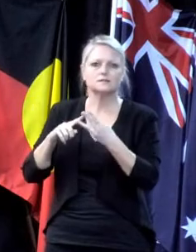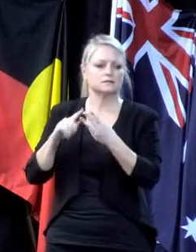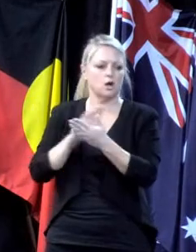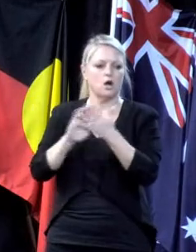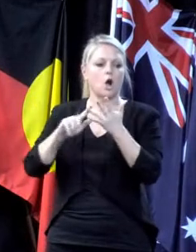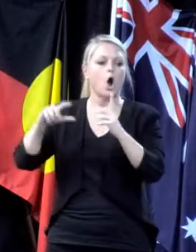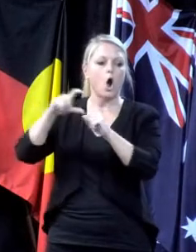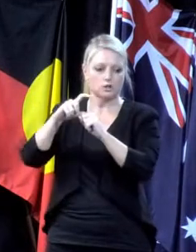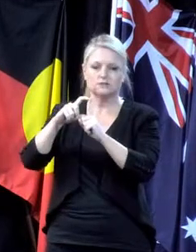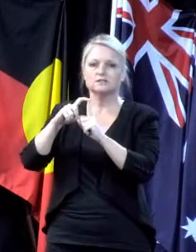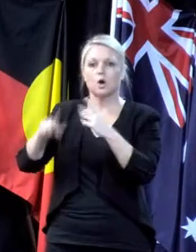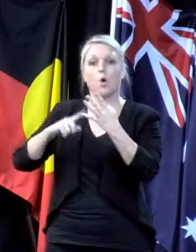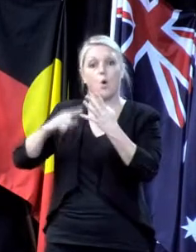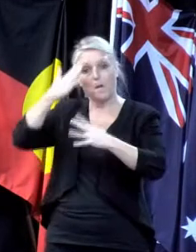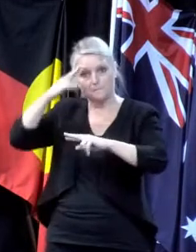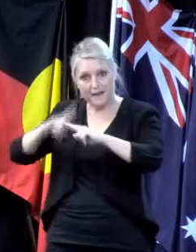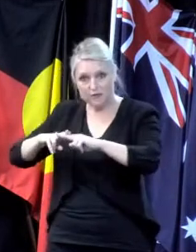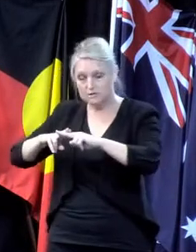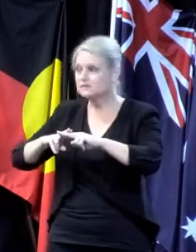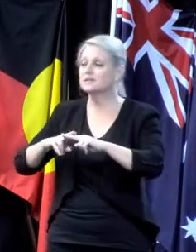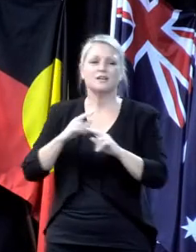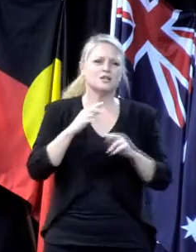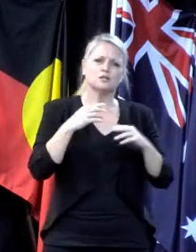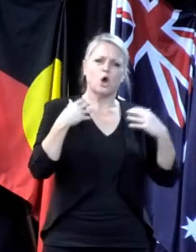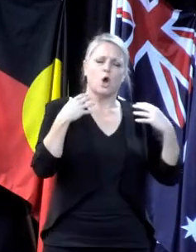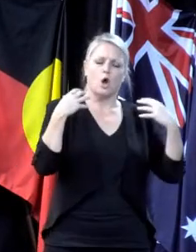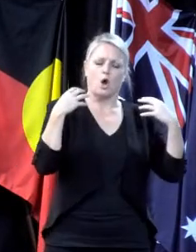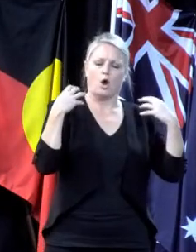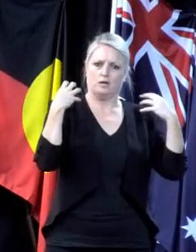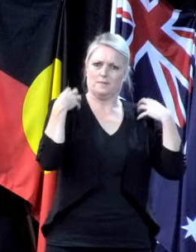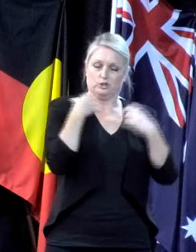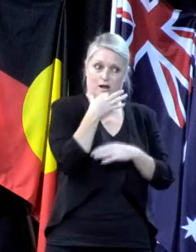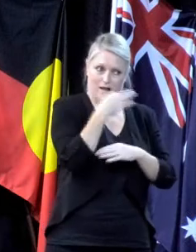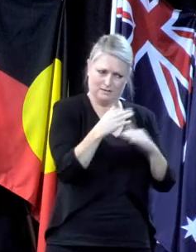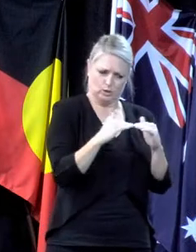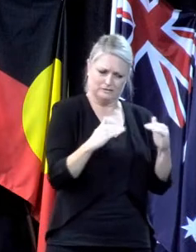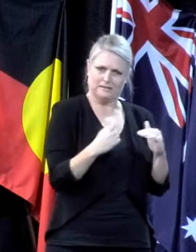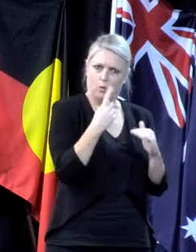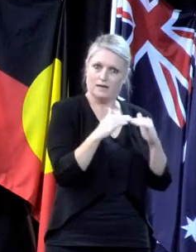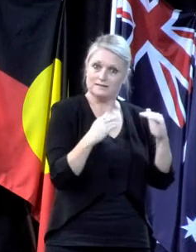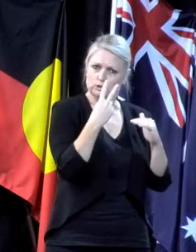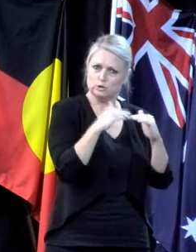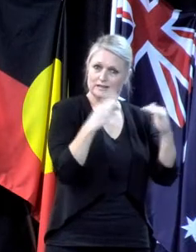So, is that what tier one, tier two, and tier three mean? Yes, so, it's different levels of complex behavior.